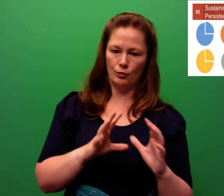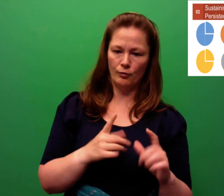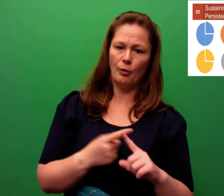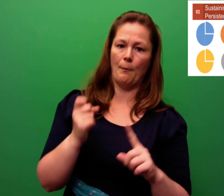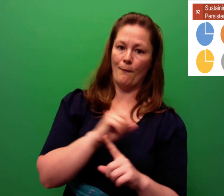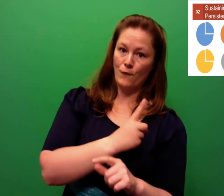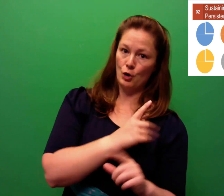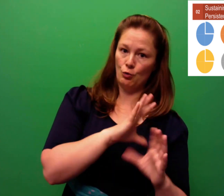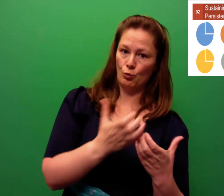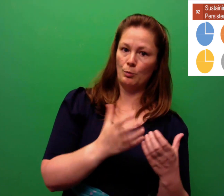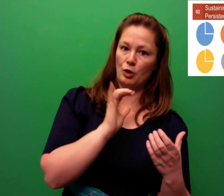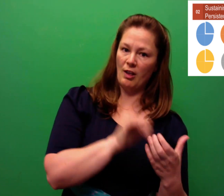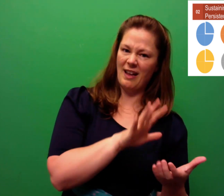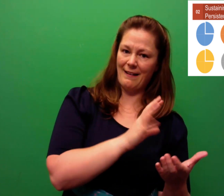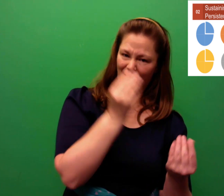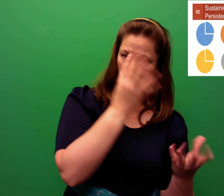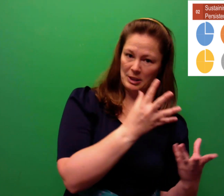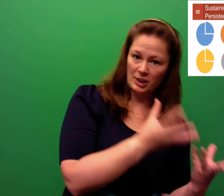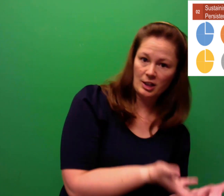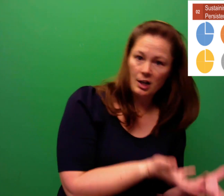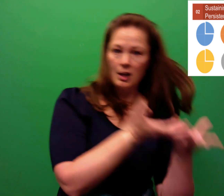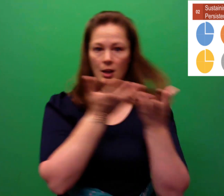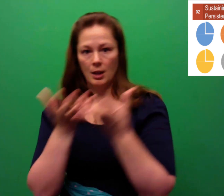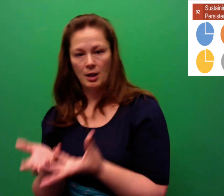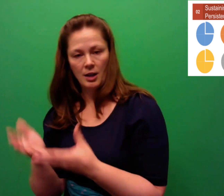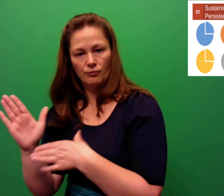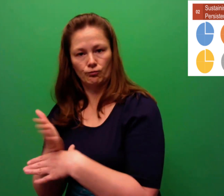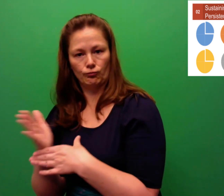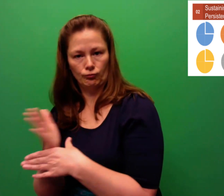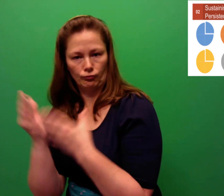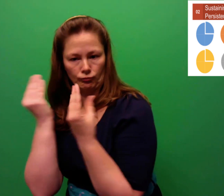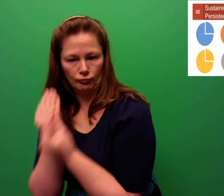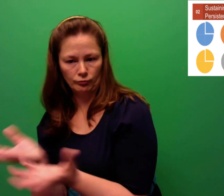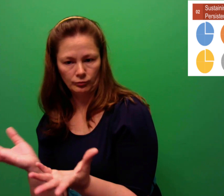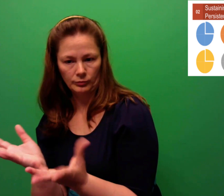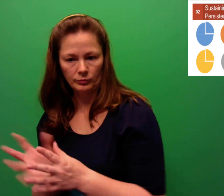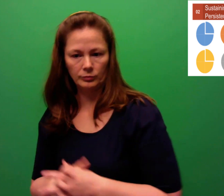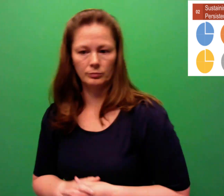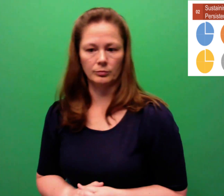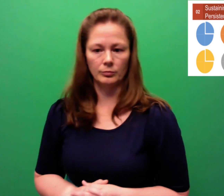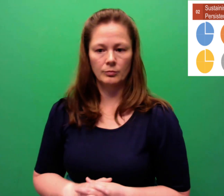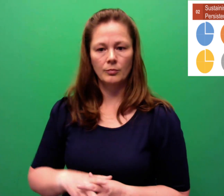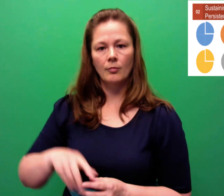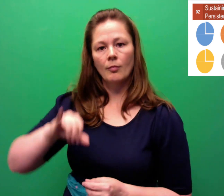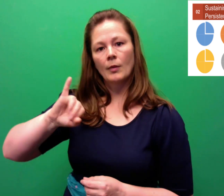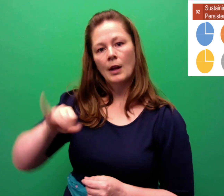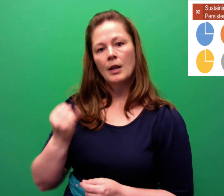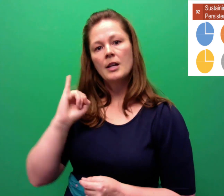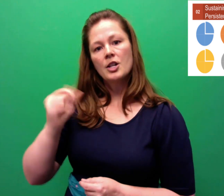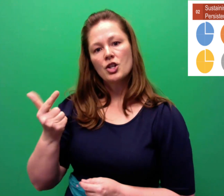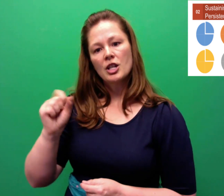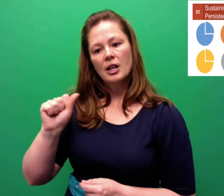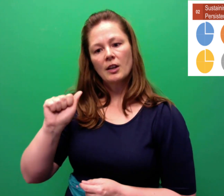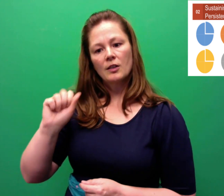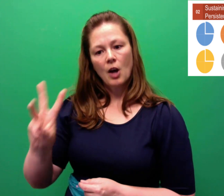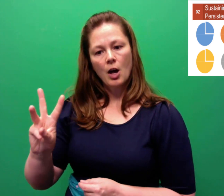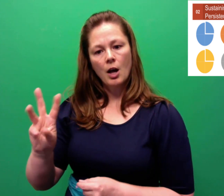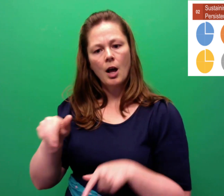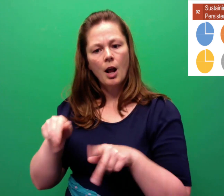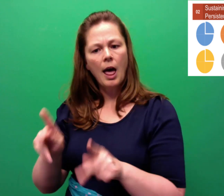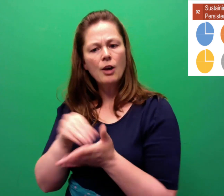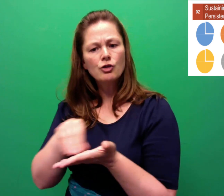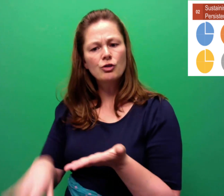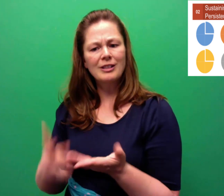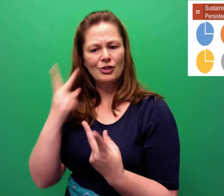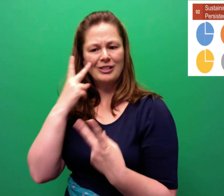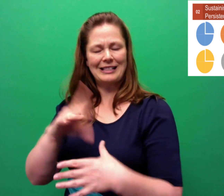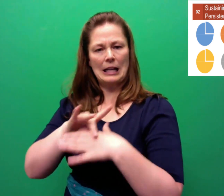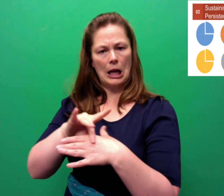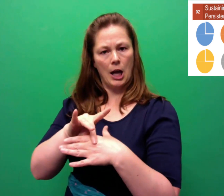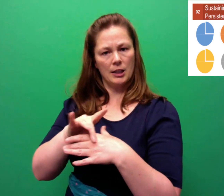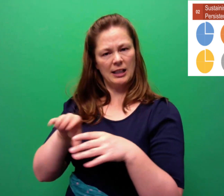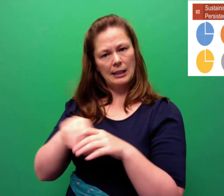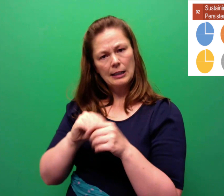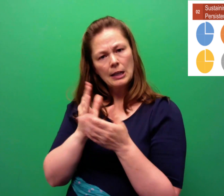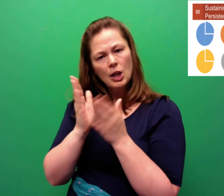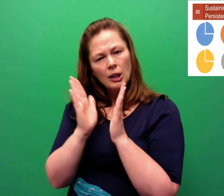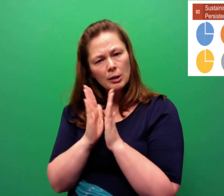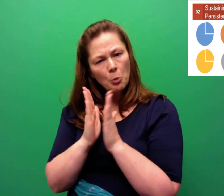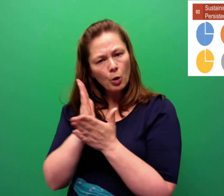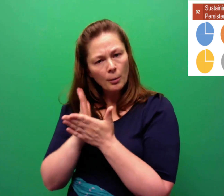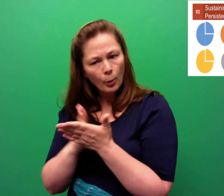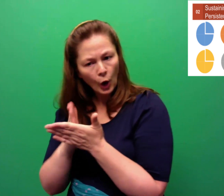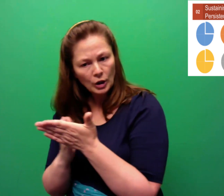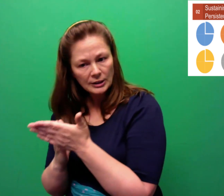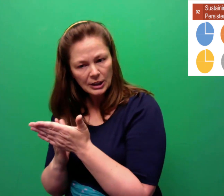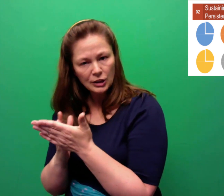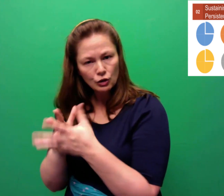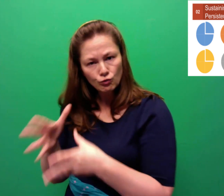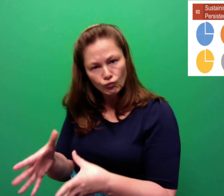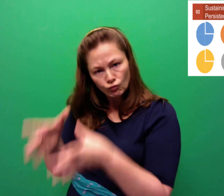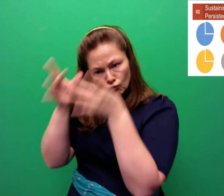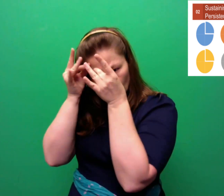expert group. Jigsaw allows students to see content in smaller chunks and gives